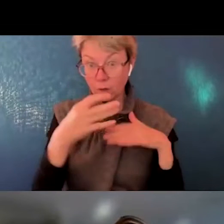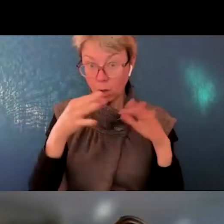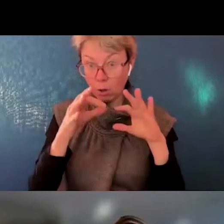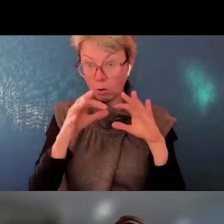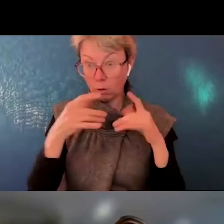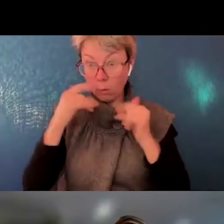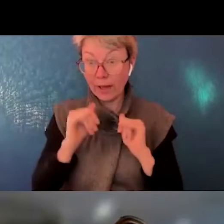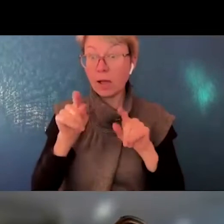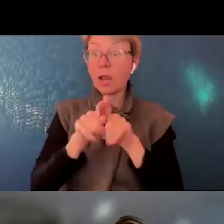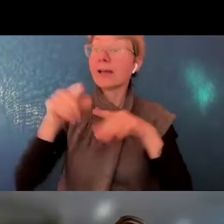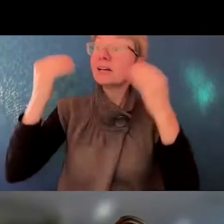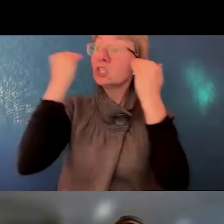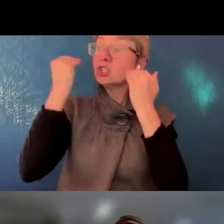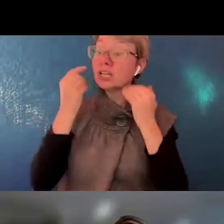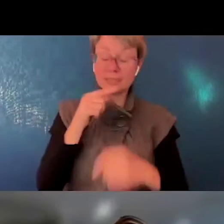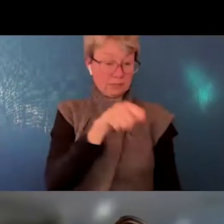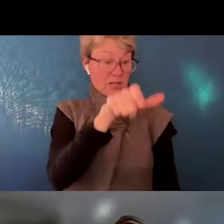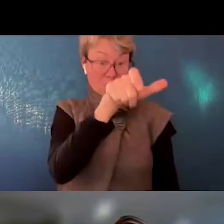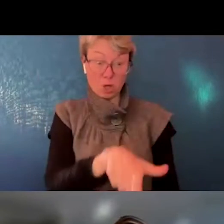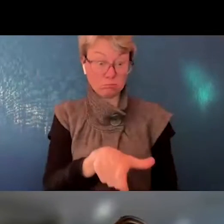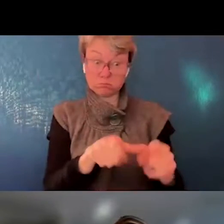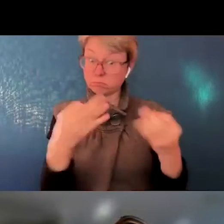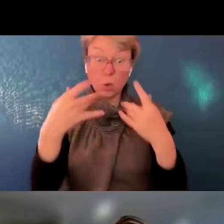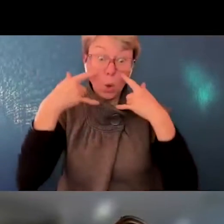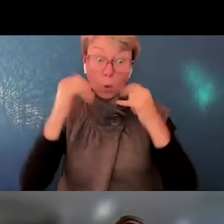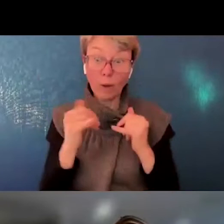lawyer and doesn't know what's going on and needs some legal advice before they can understand if